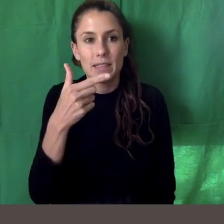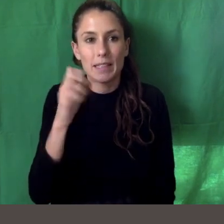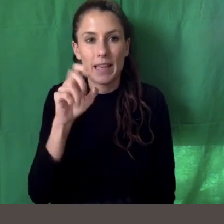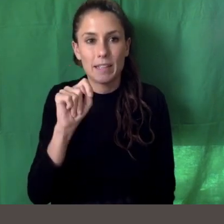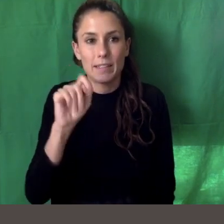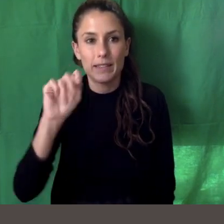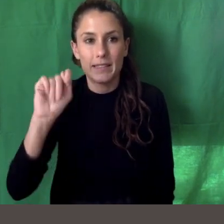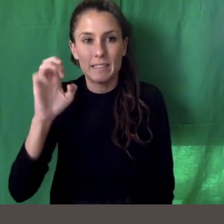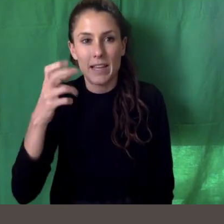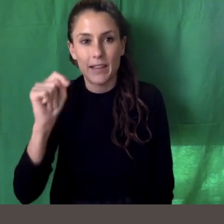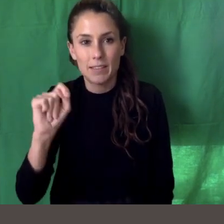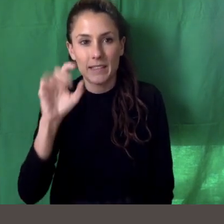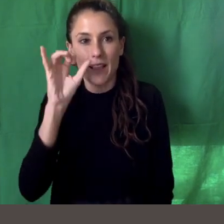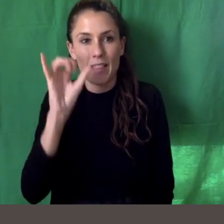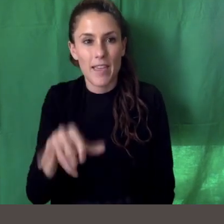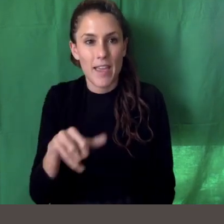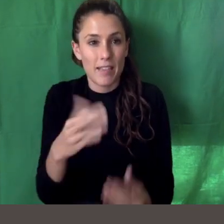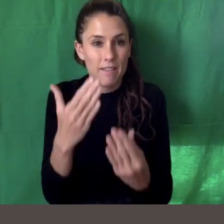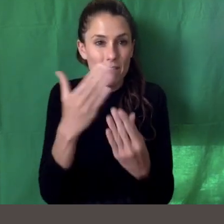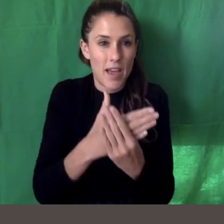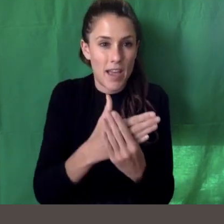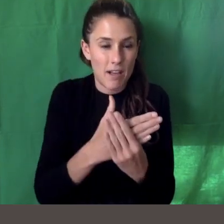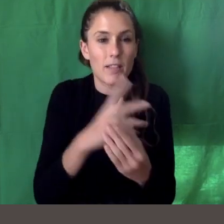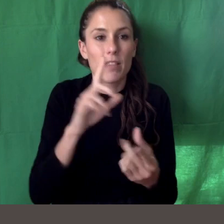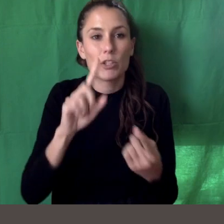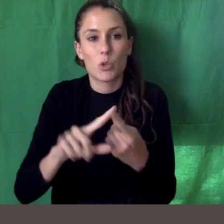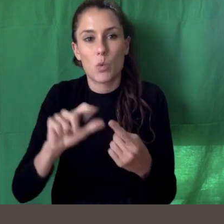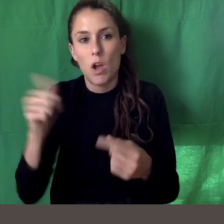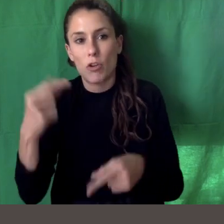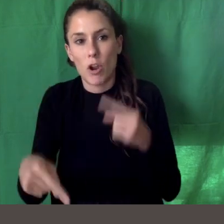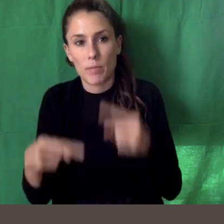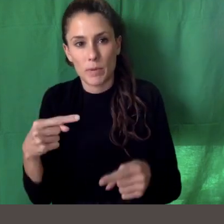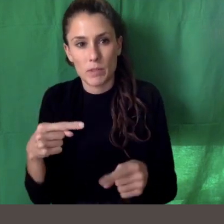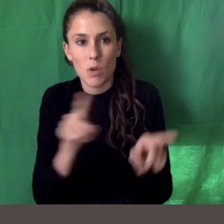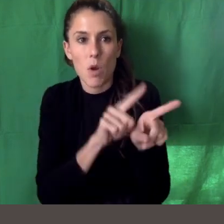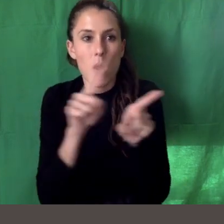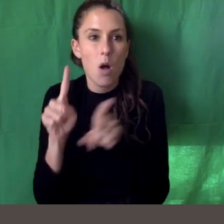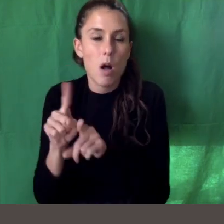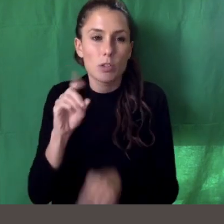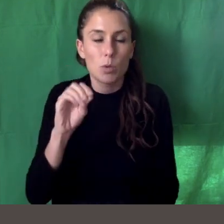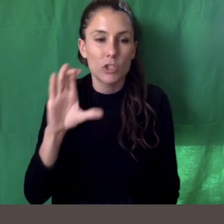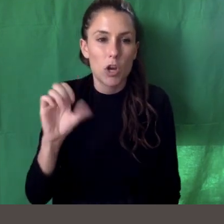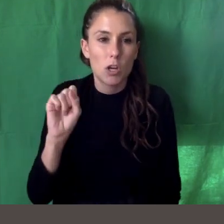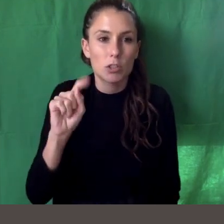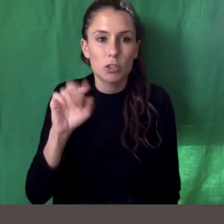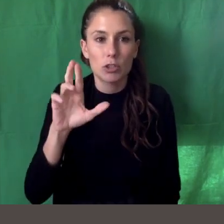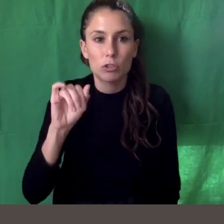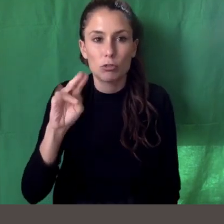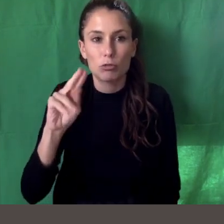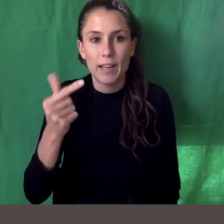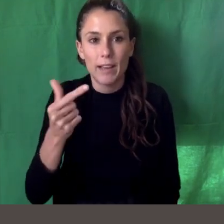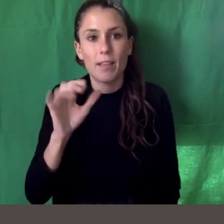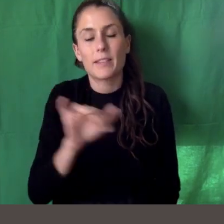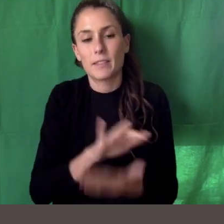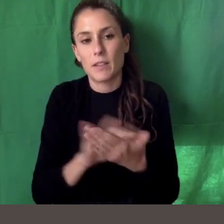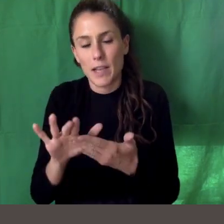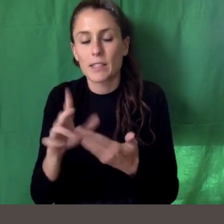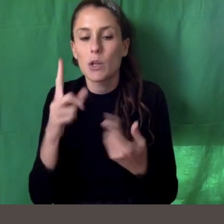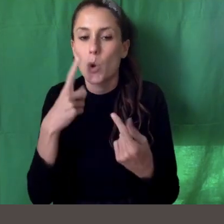a file as an input and two other arguments. There's also a doc string which is nice and it works